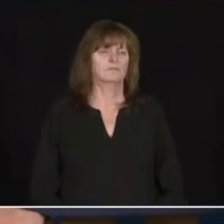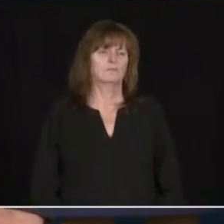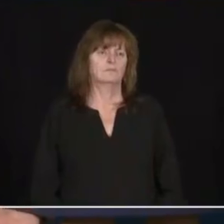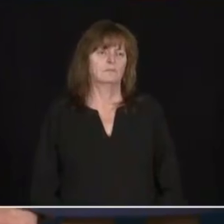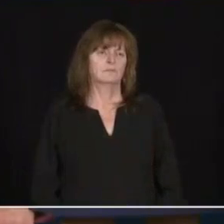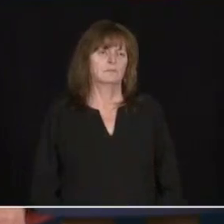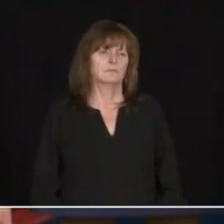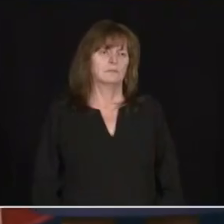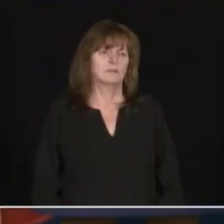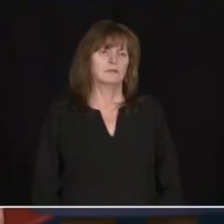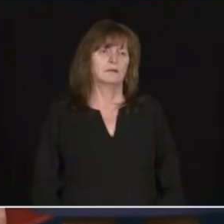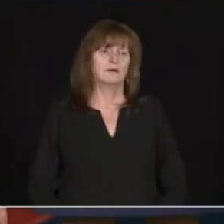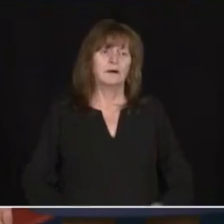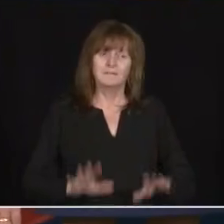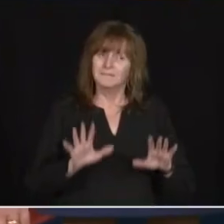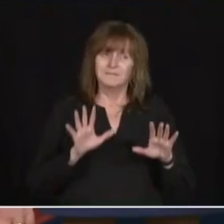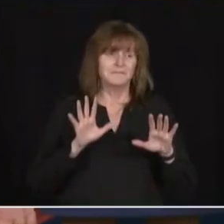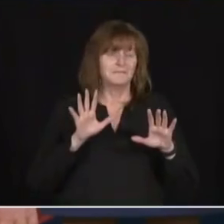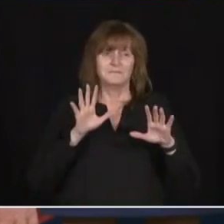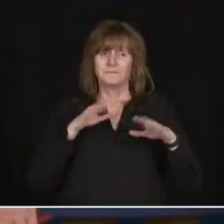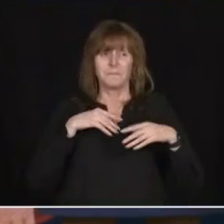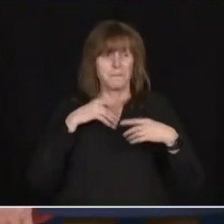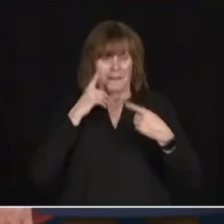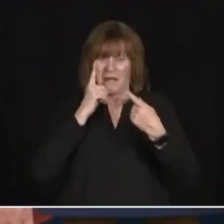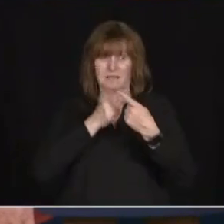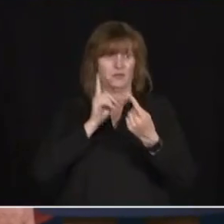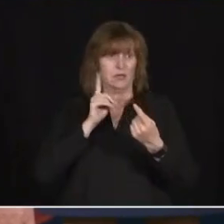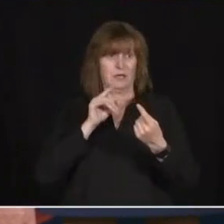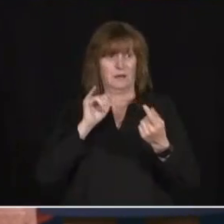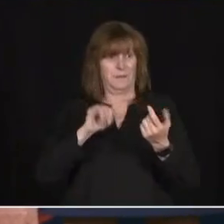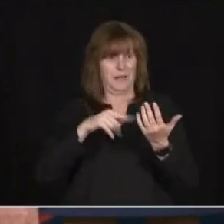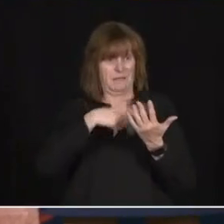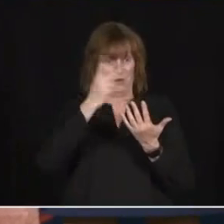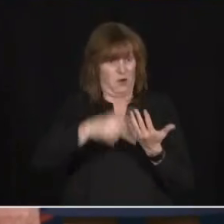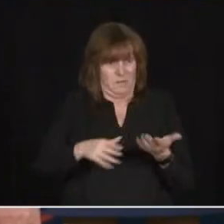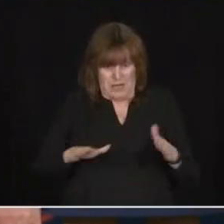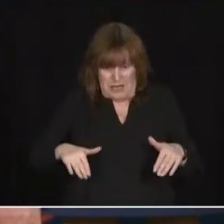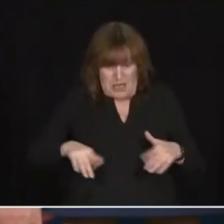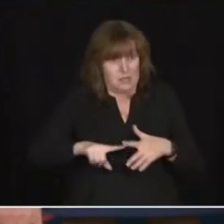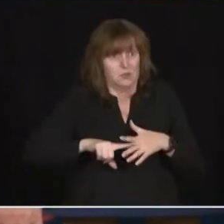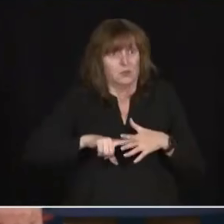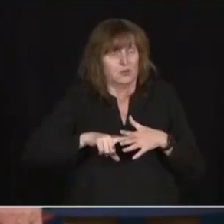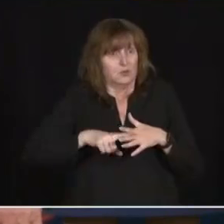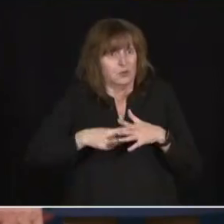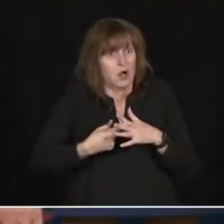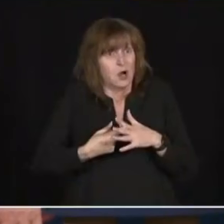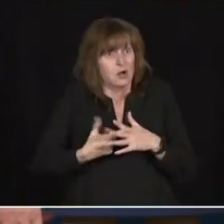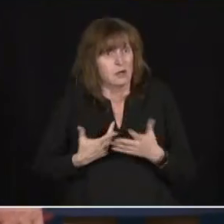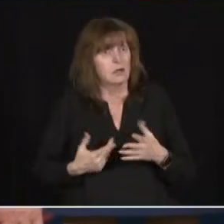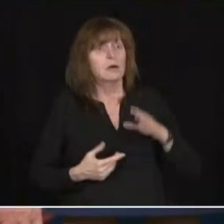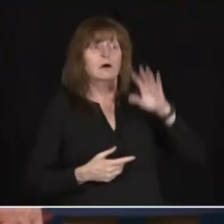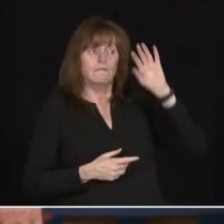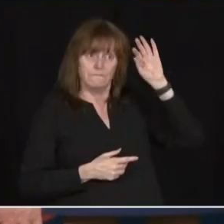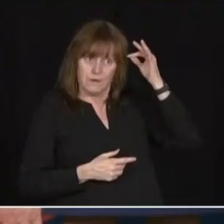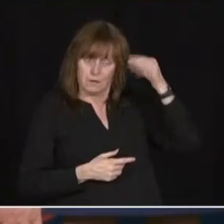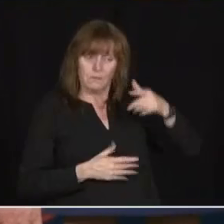Haley, I have to disagree, the program hasn't actually been started yet. As the Federal Government has said, it's going to